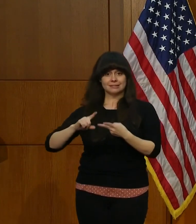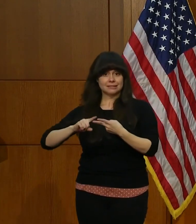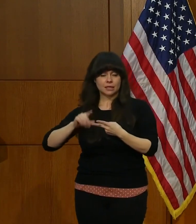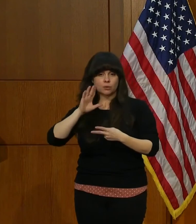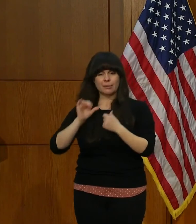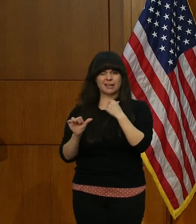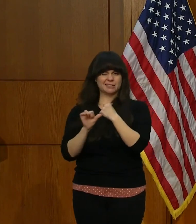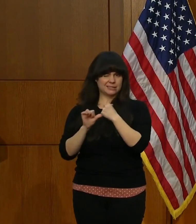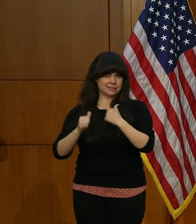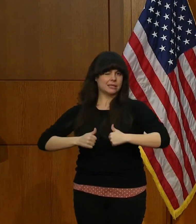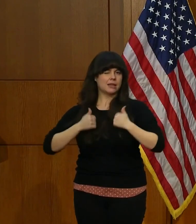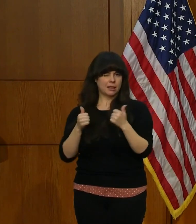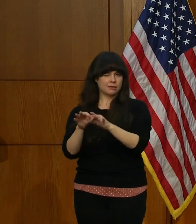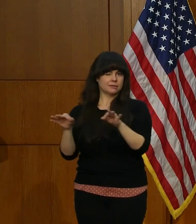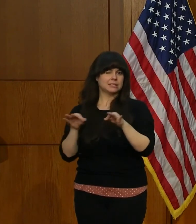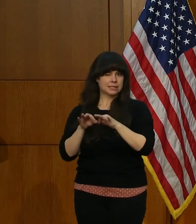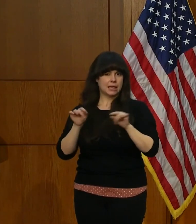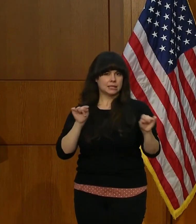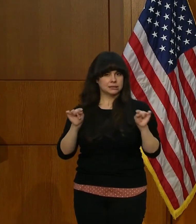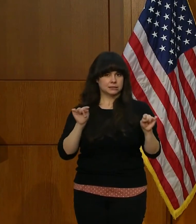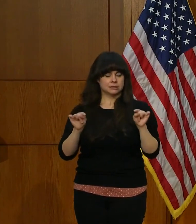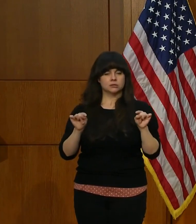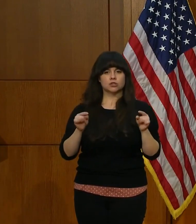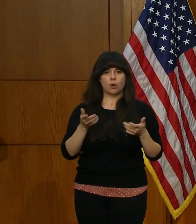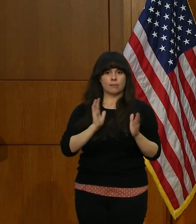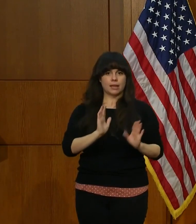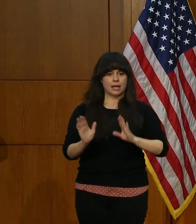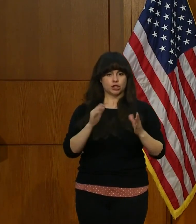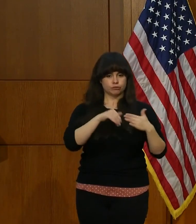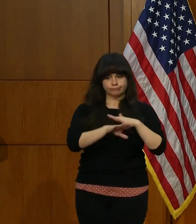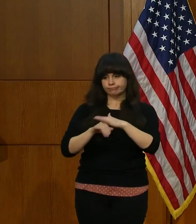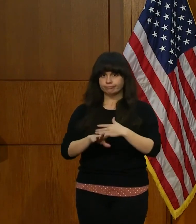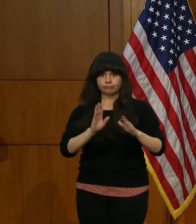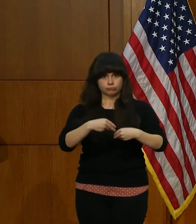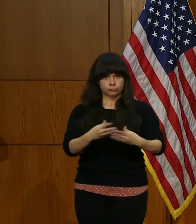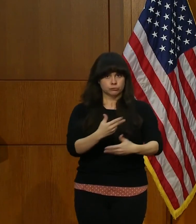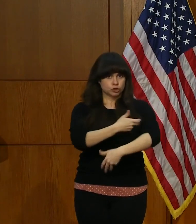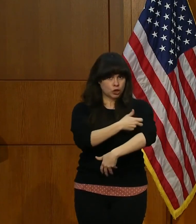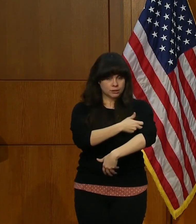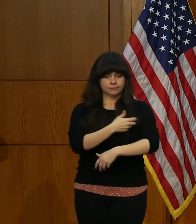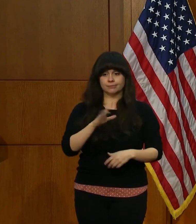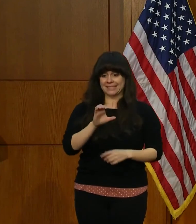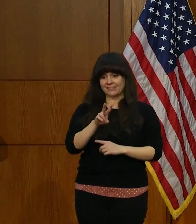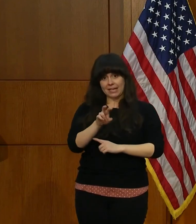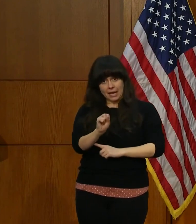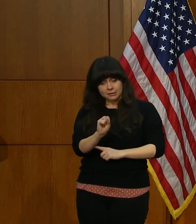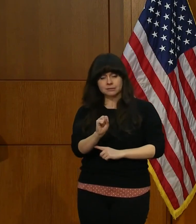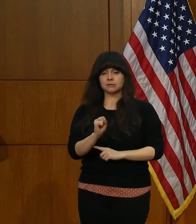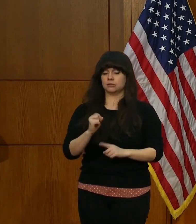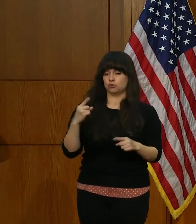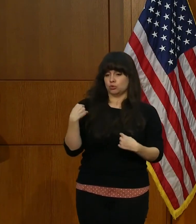THE SKILLED NURSING FACILITIES AND ALSO. SECONDARILY WOULD BE THE ASSISTANT LIVING FACILITIES